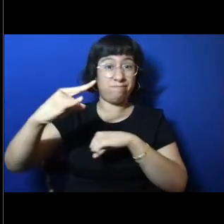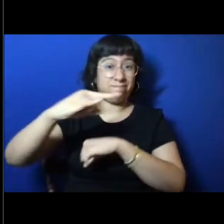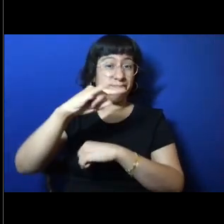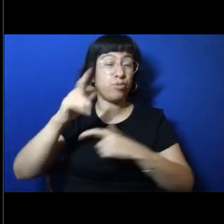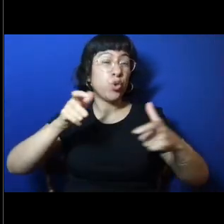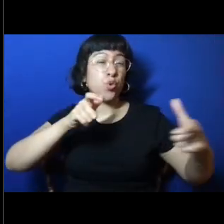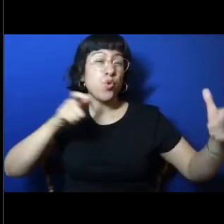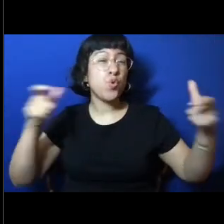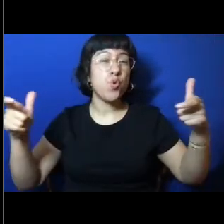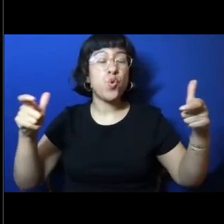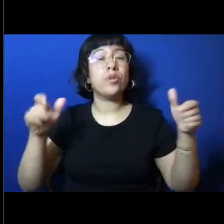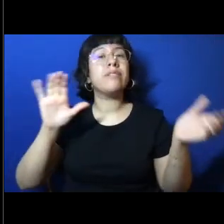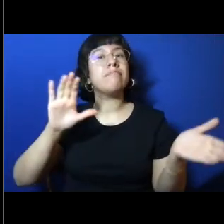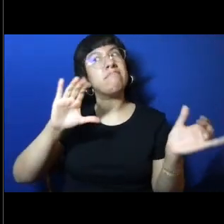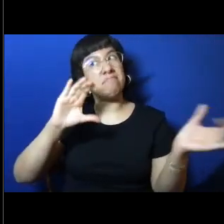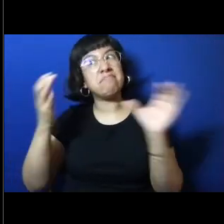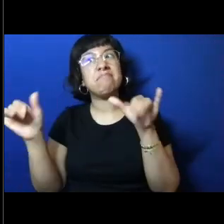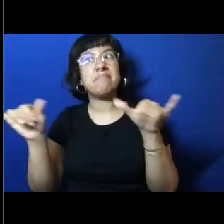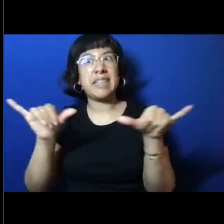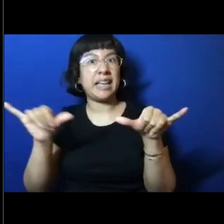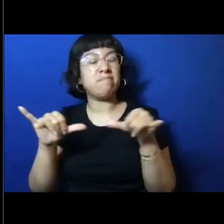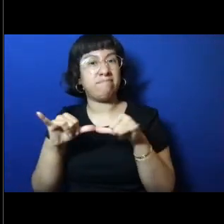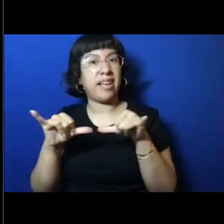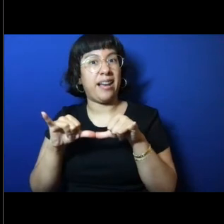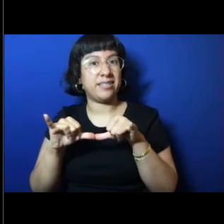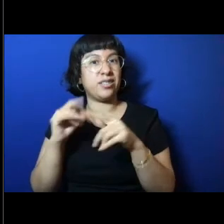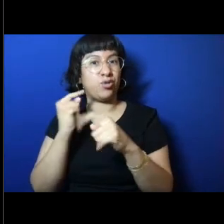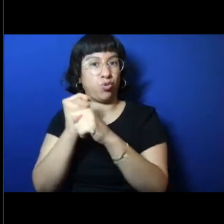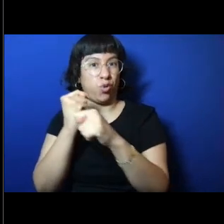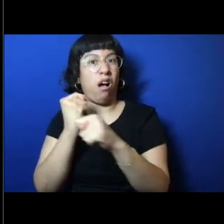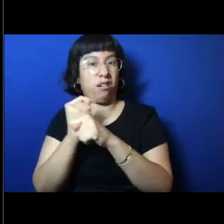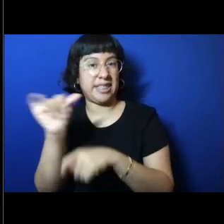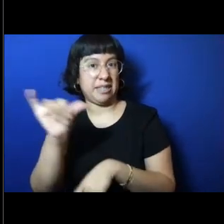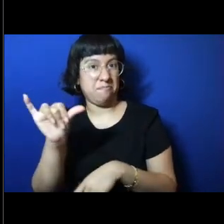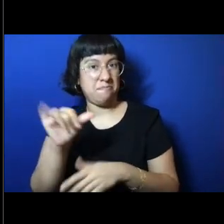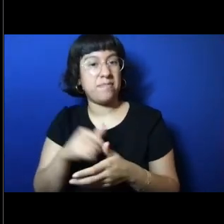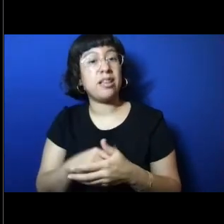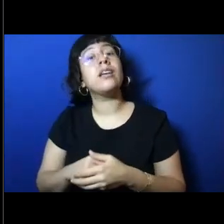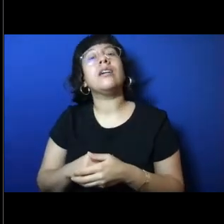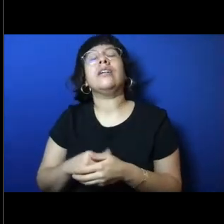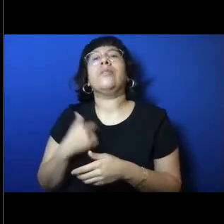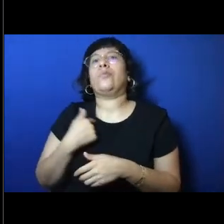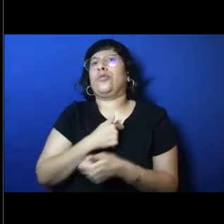And in the future, we want to do a couple things. We want them to get smaller, 'cause smaller means cheaper